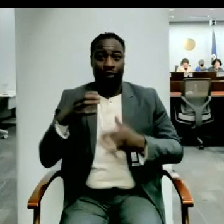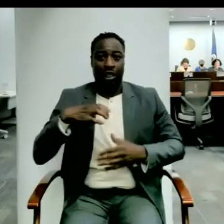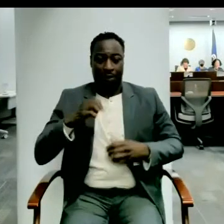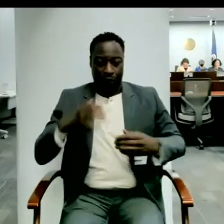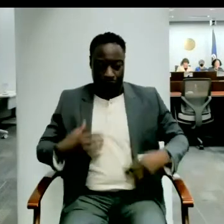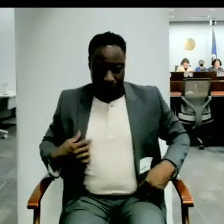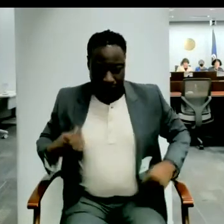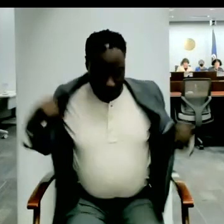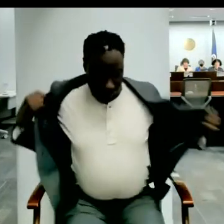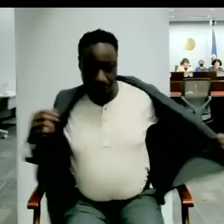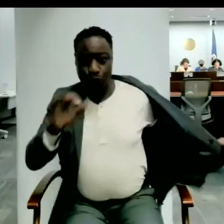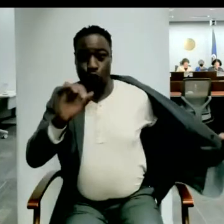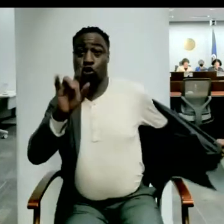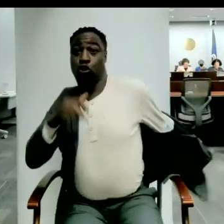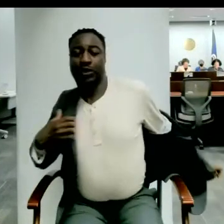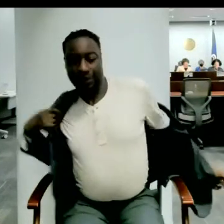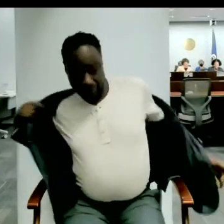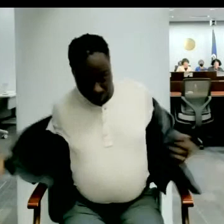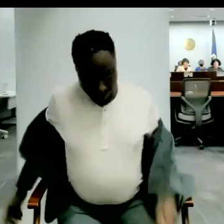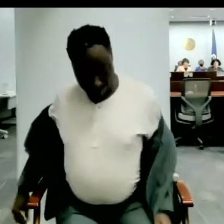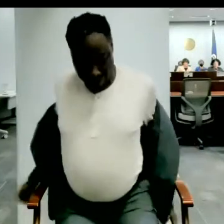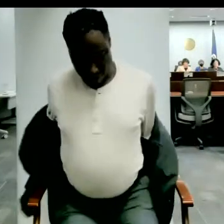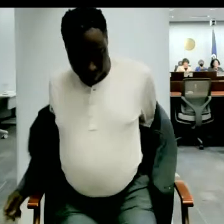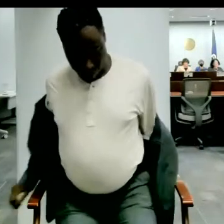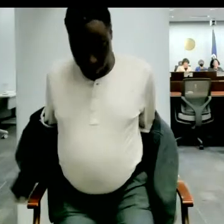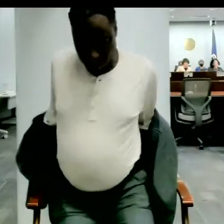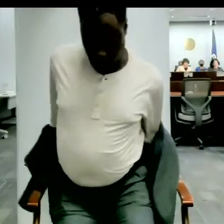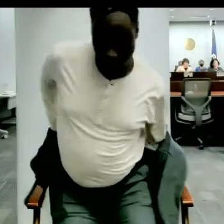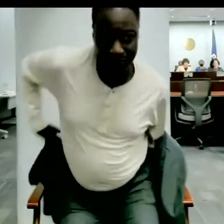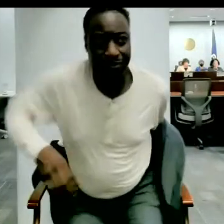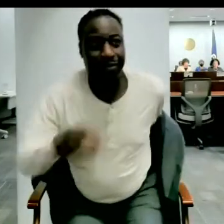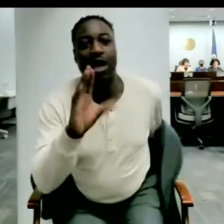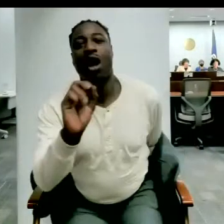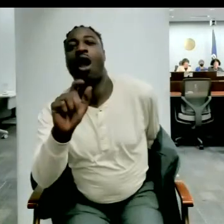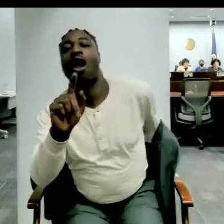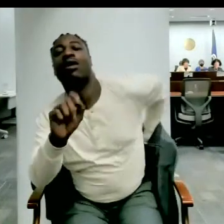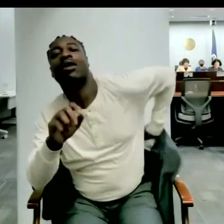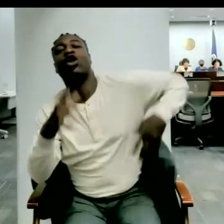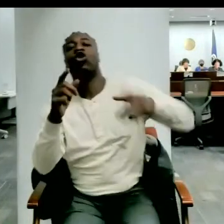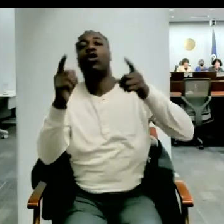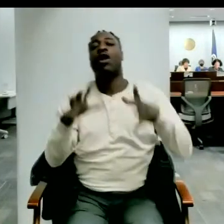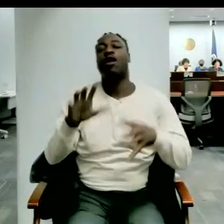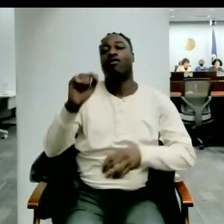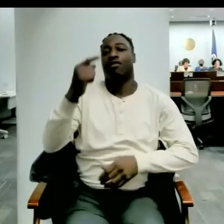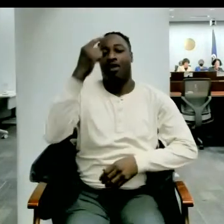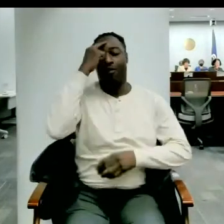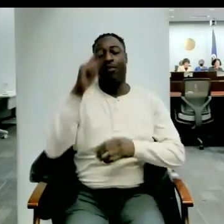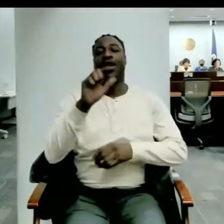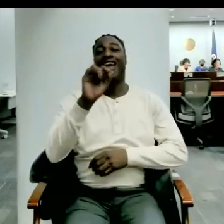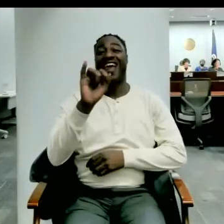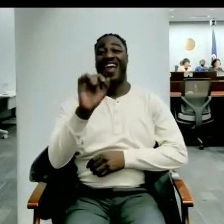Judy Conti, director of government affairs of the National Employment Law which advocates